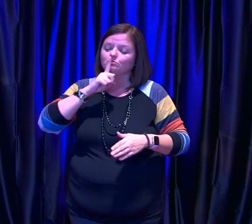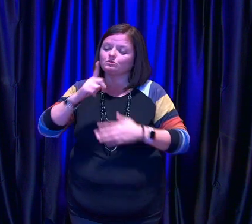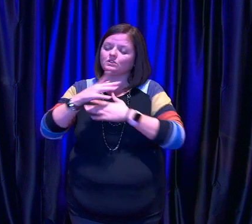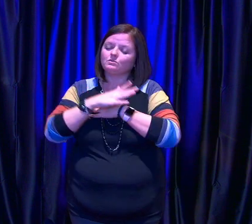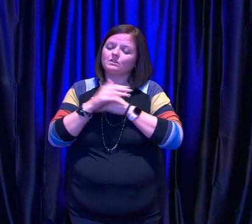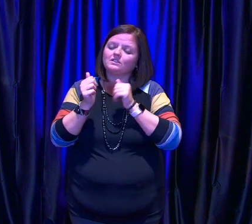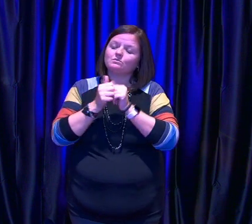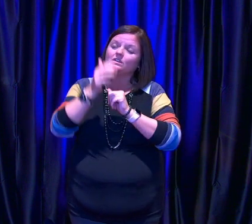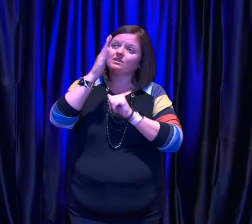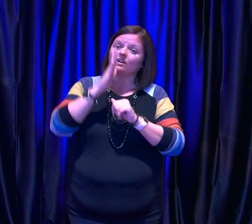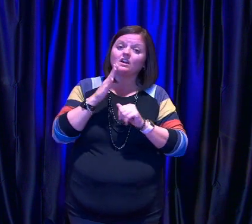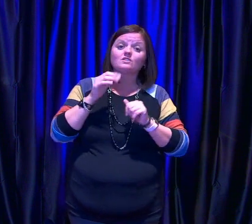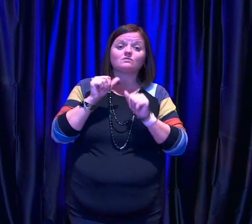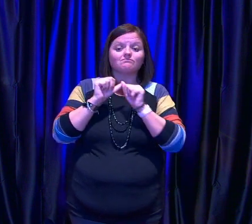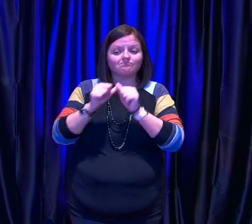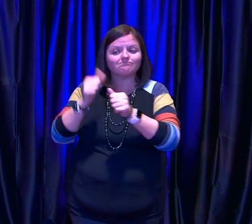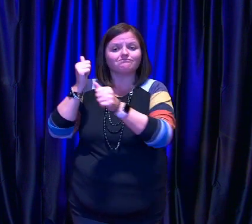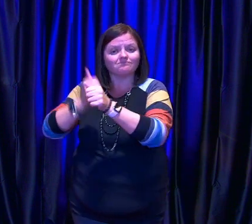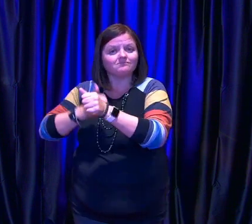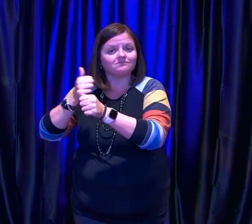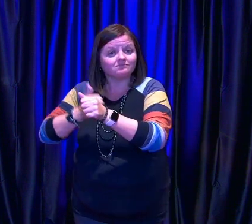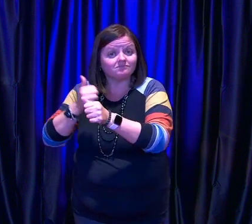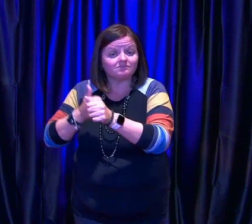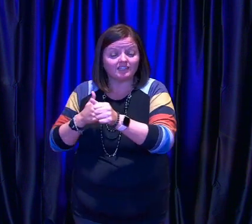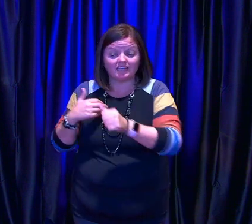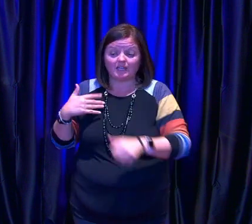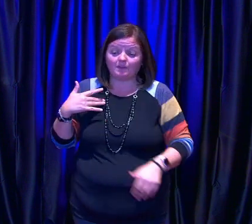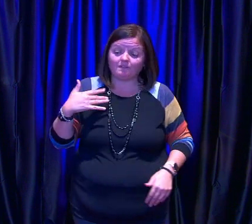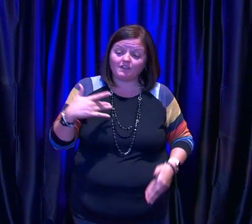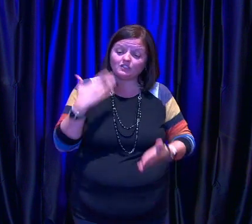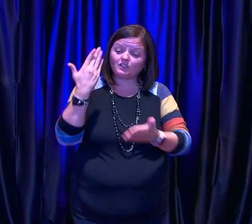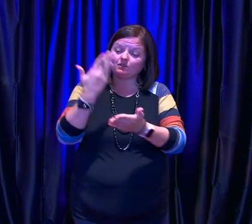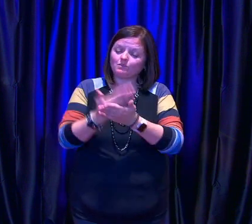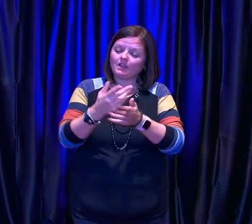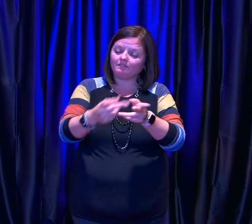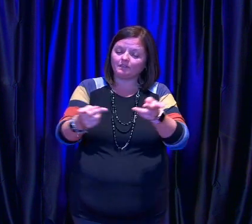so let's keep at it and eventually arrive at the place of rest not